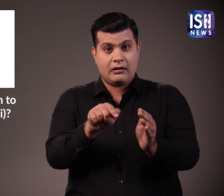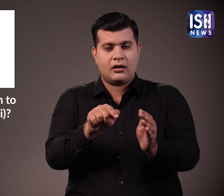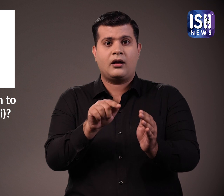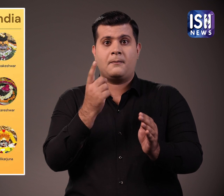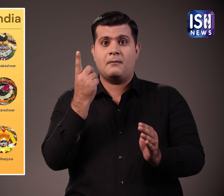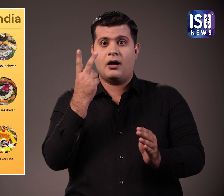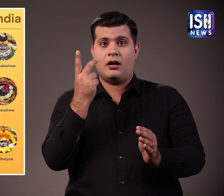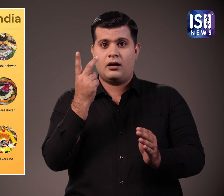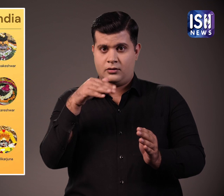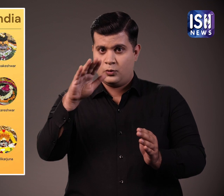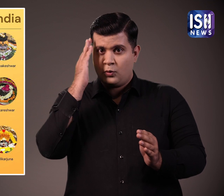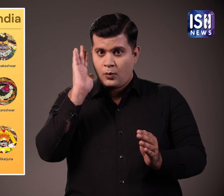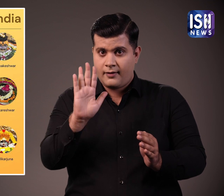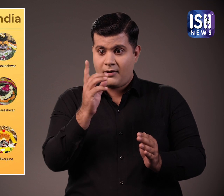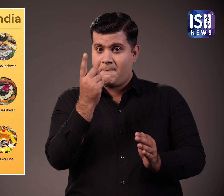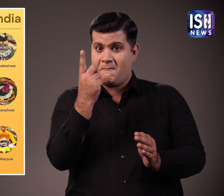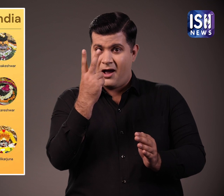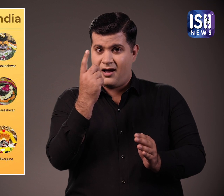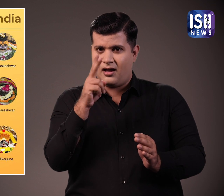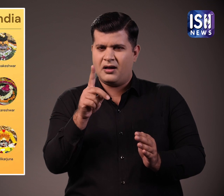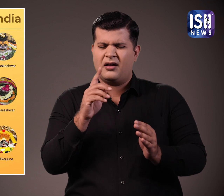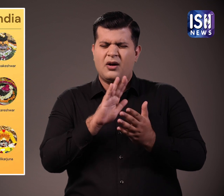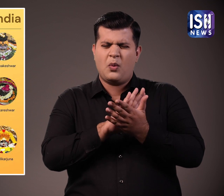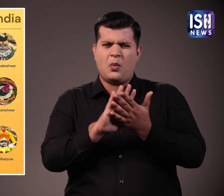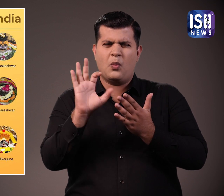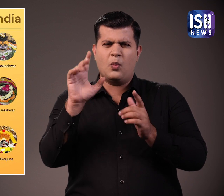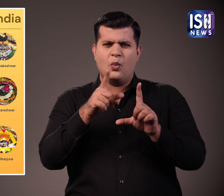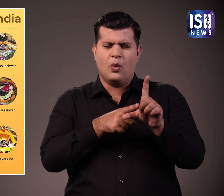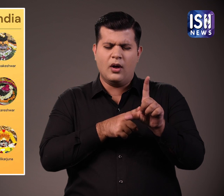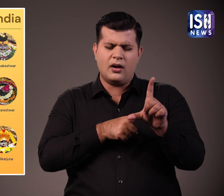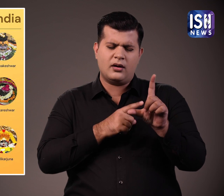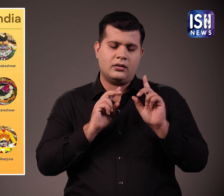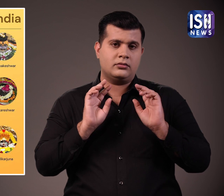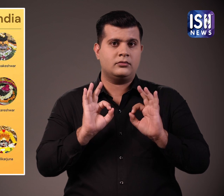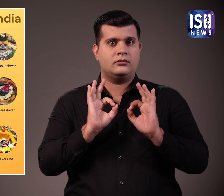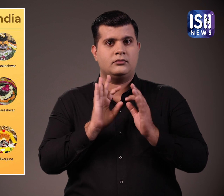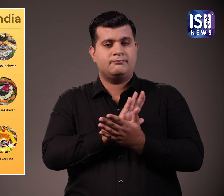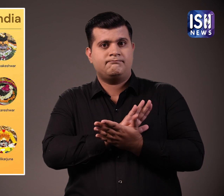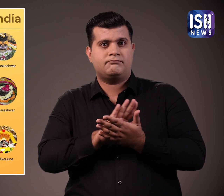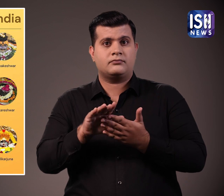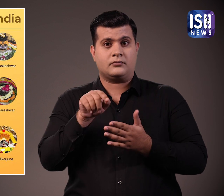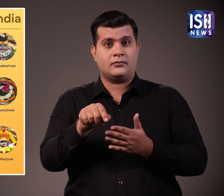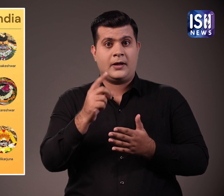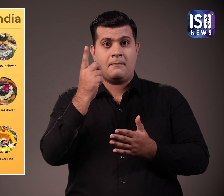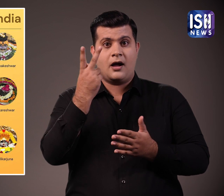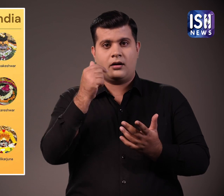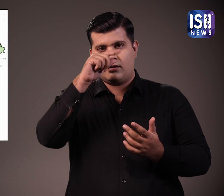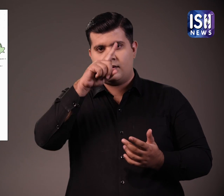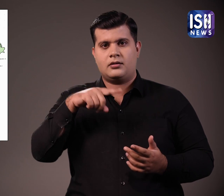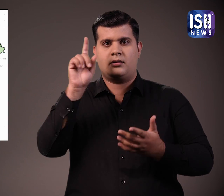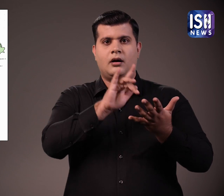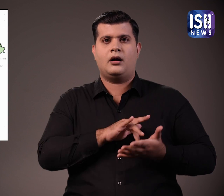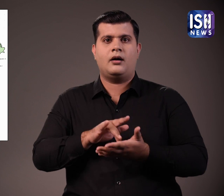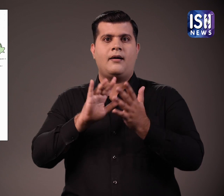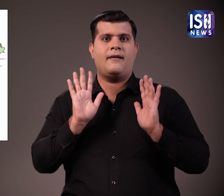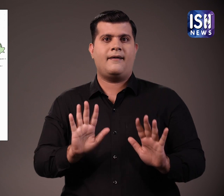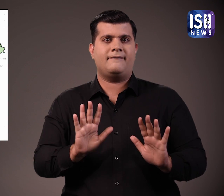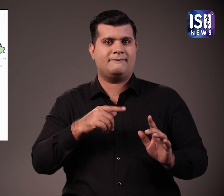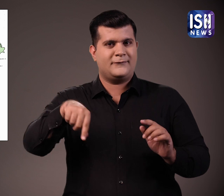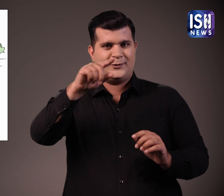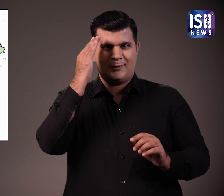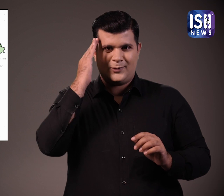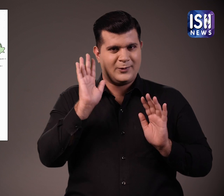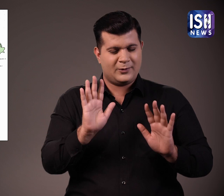Do you know there are 12 highly revered shivlings known as Jyotirlingas. These 12 jyotirlingas are spread across India.